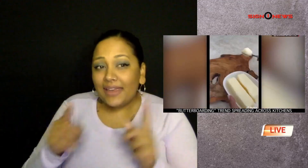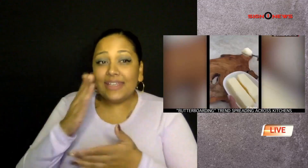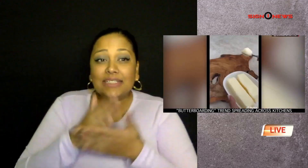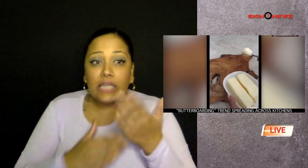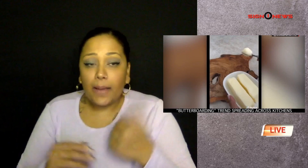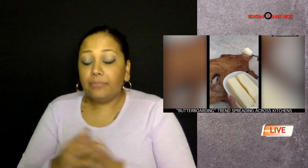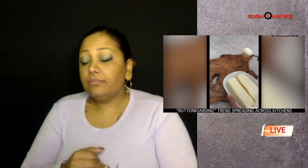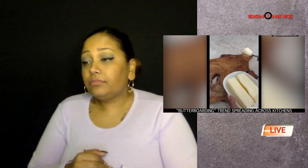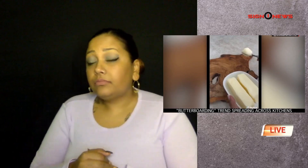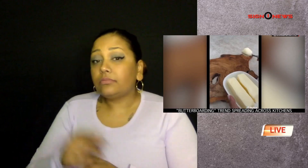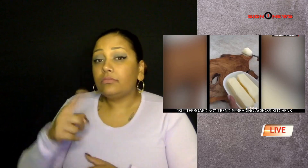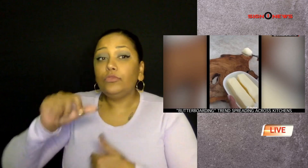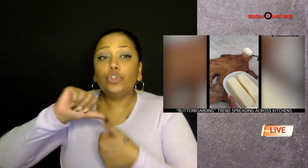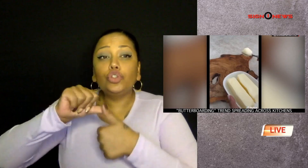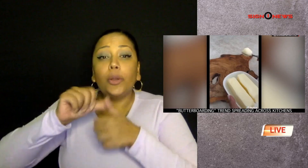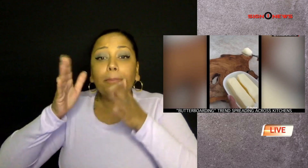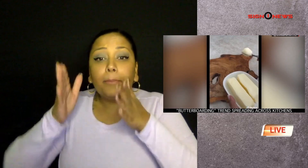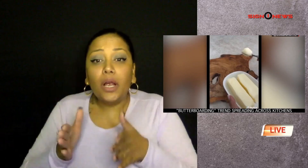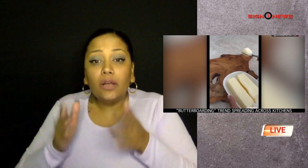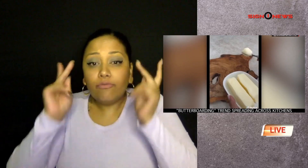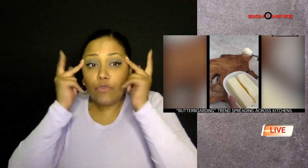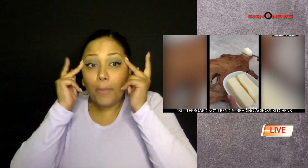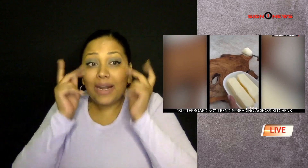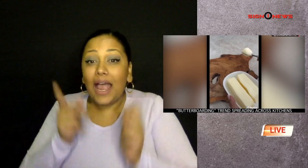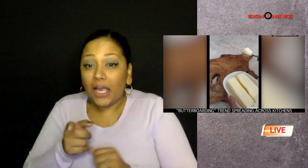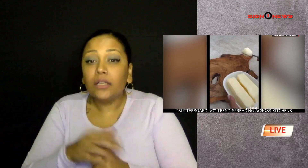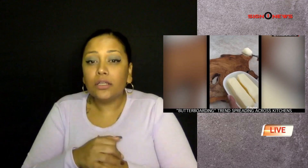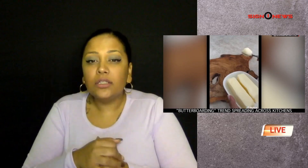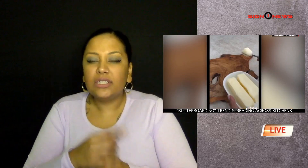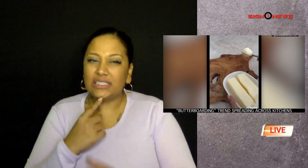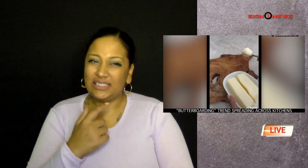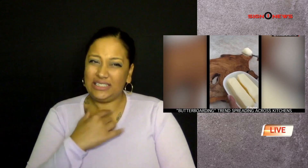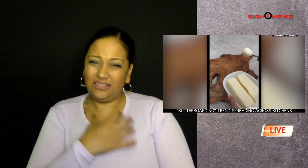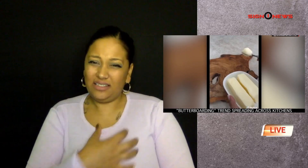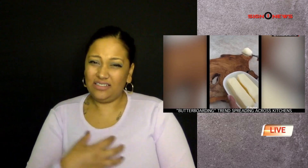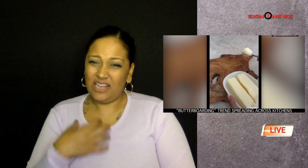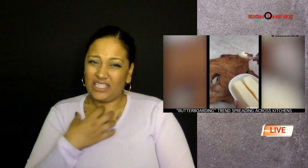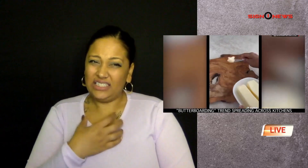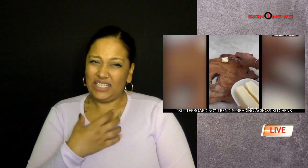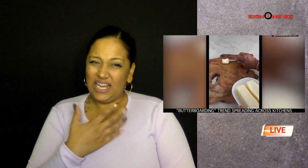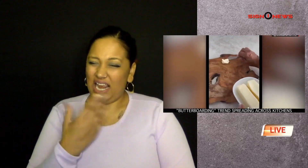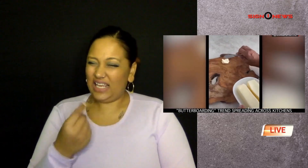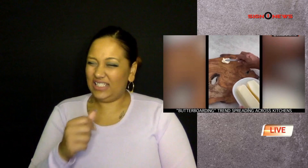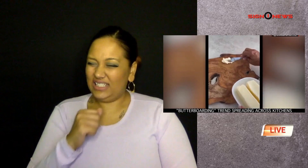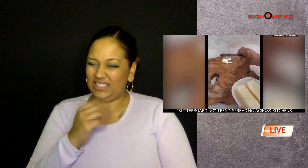but germaphobe say it's disgusting and unsanitary.